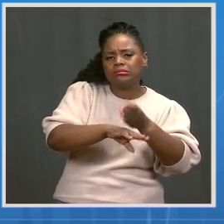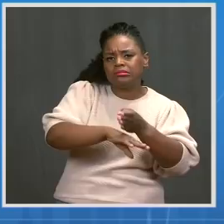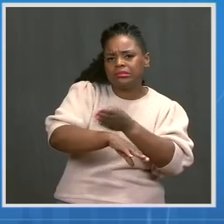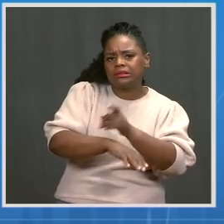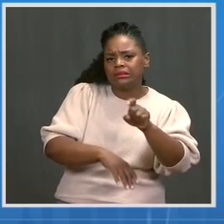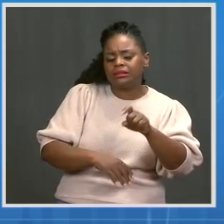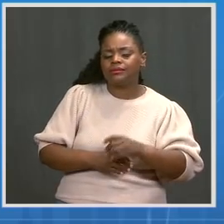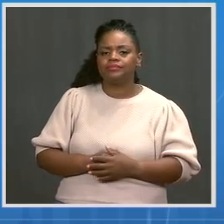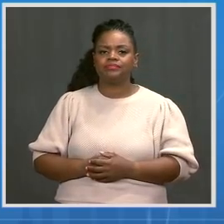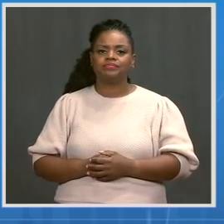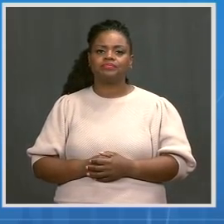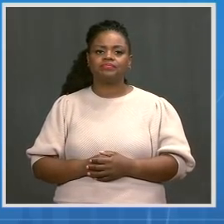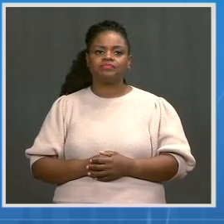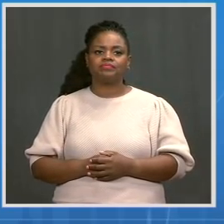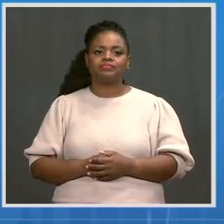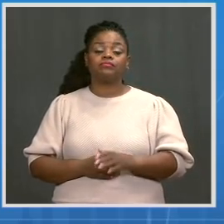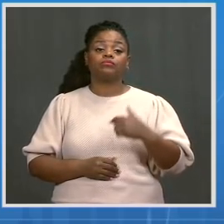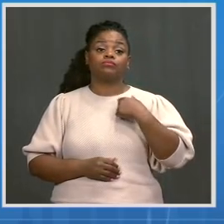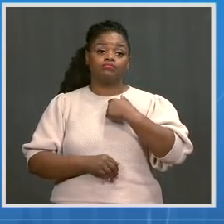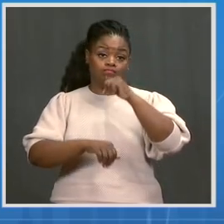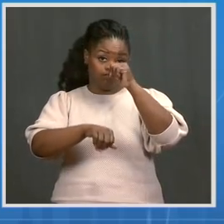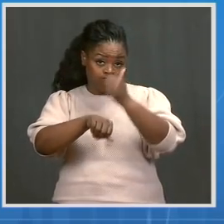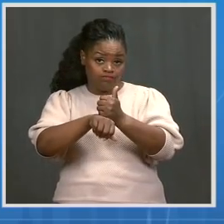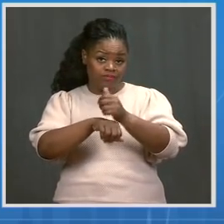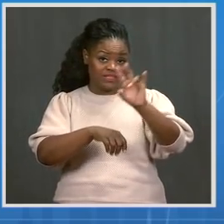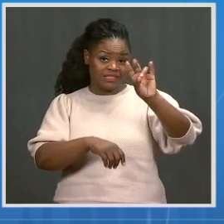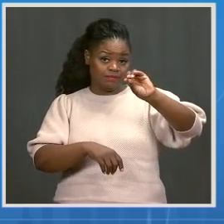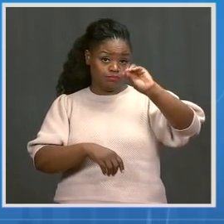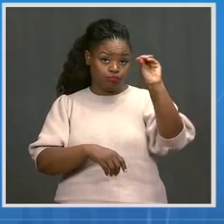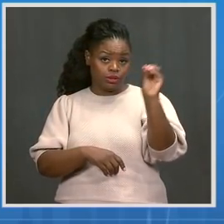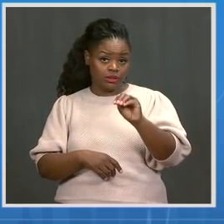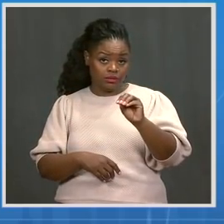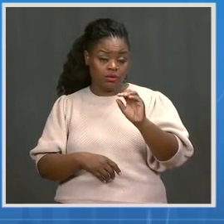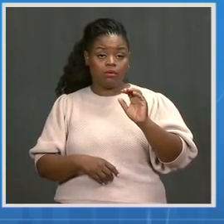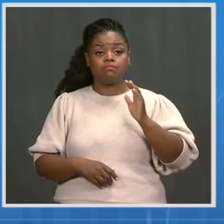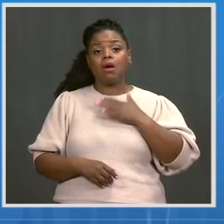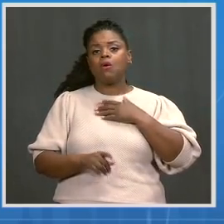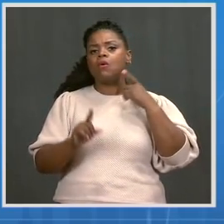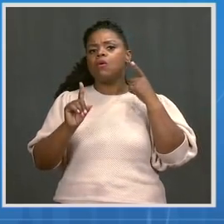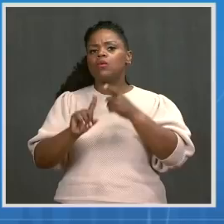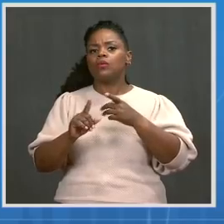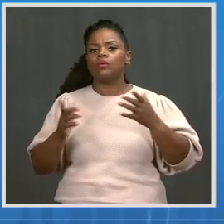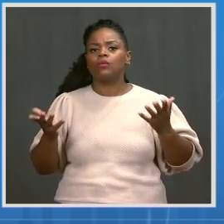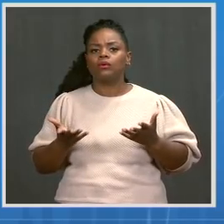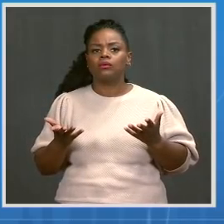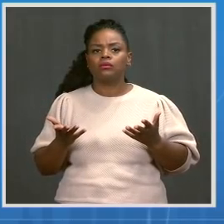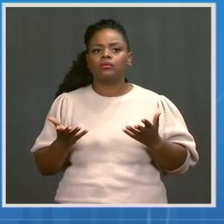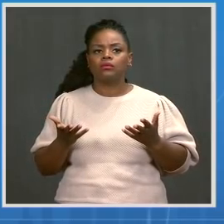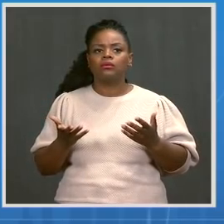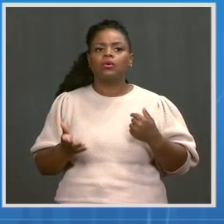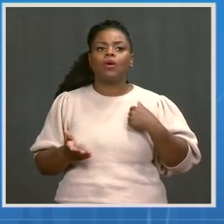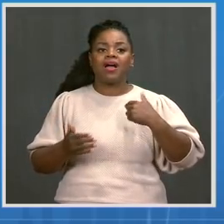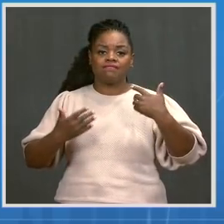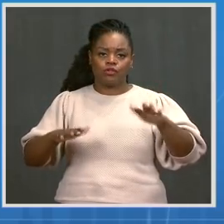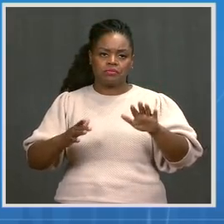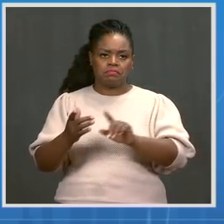We set 70 percent of adults as our aspirational target, and we have met or exceeded it for most of the adult population.